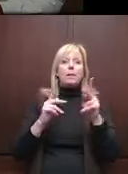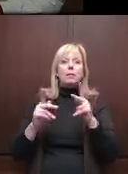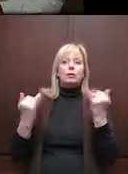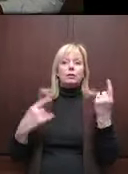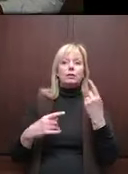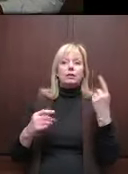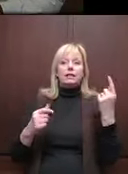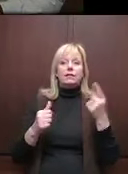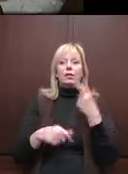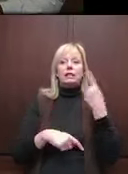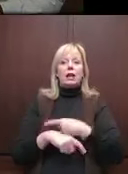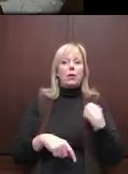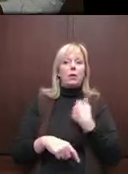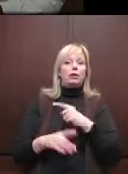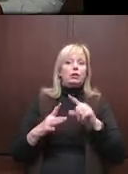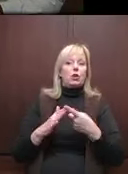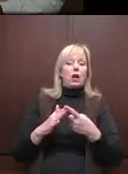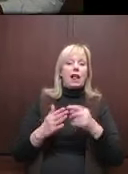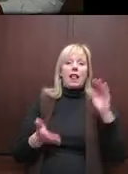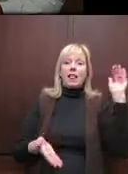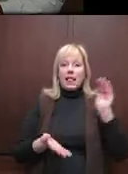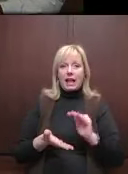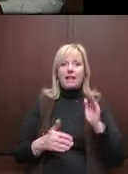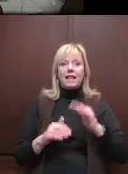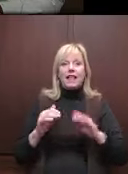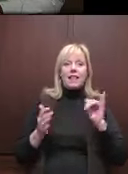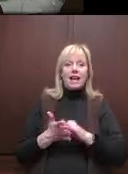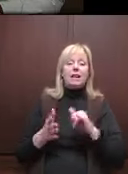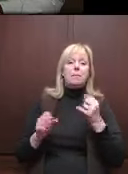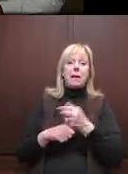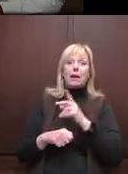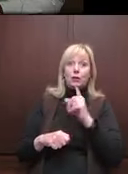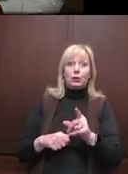The first day we're starting a little shy of that, just to make sure that When